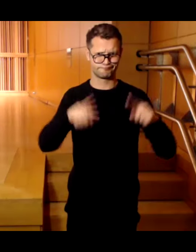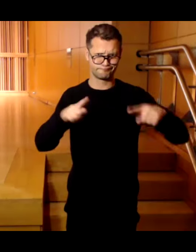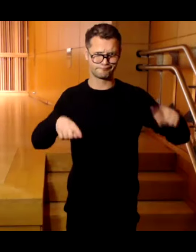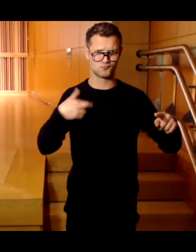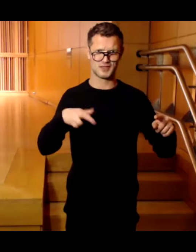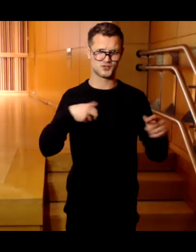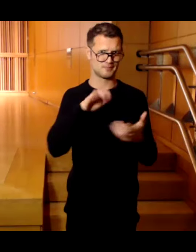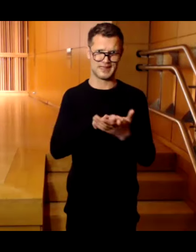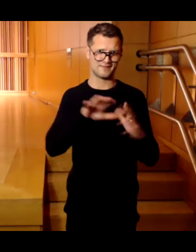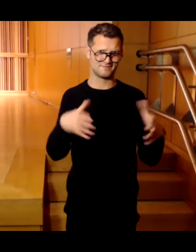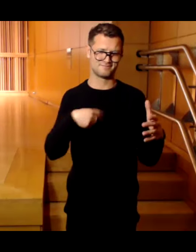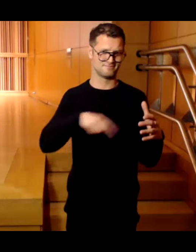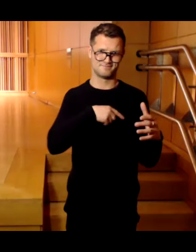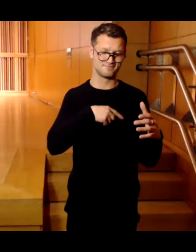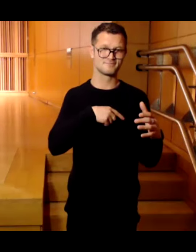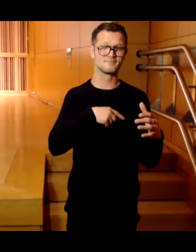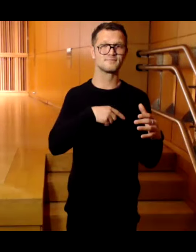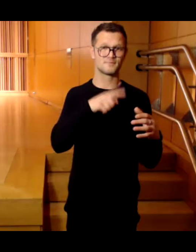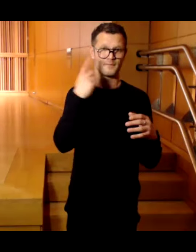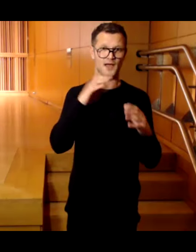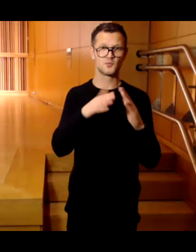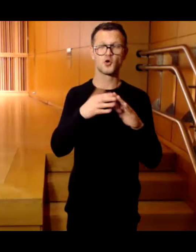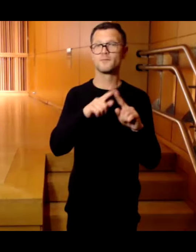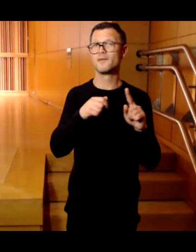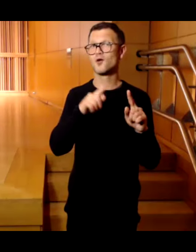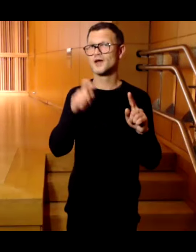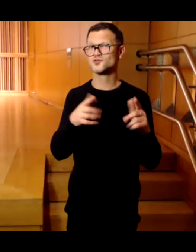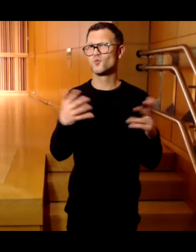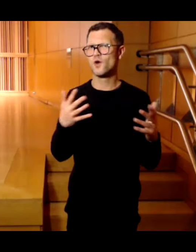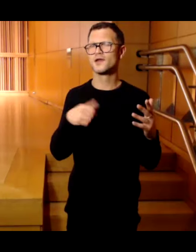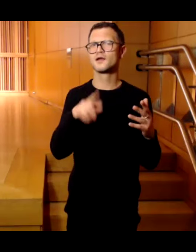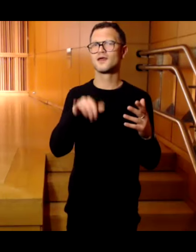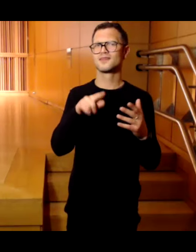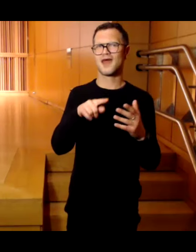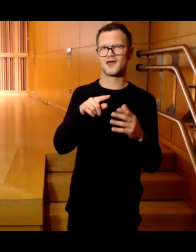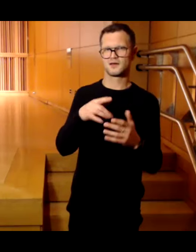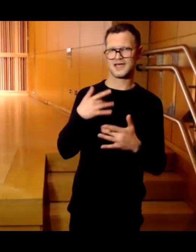The obvious question, however. is what the nature of that belief actually is. And relatedly.